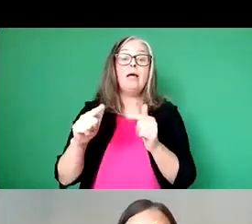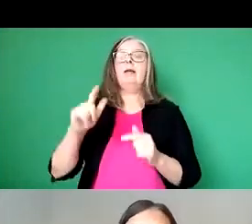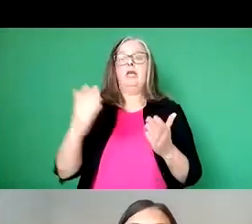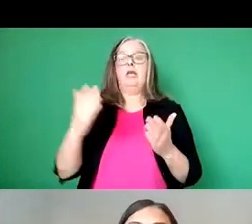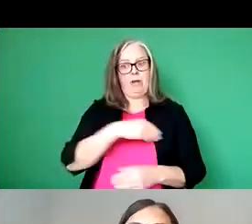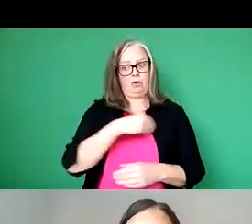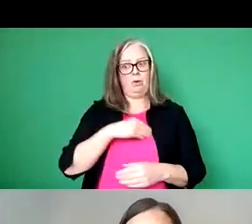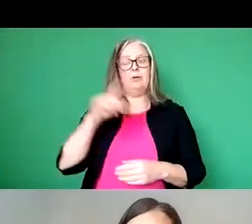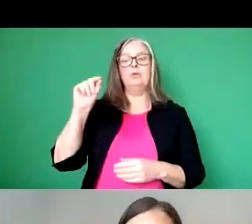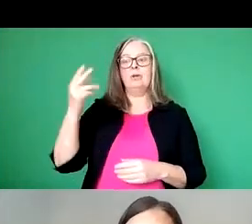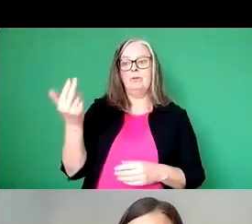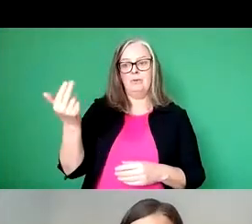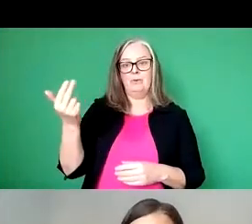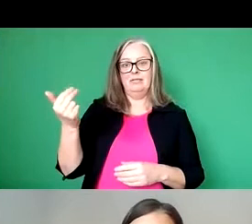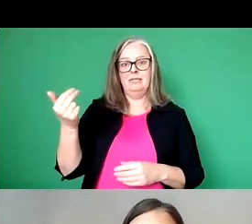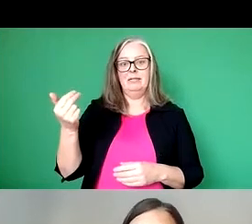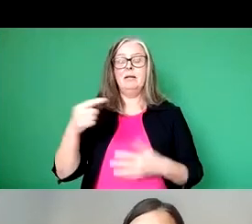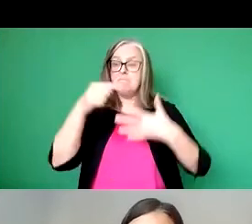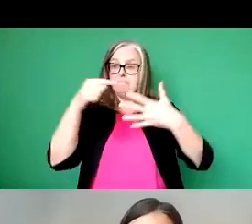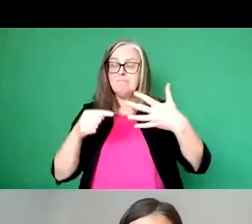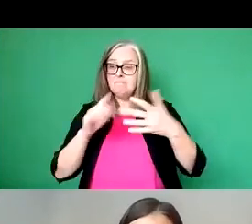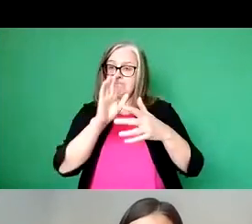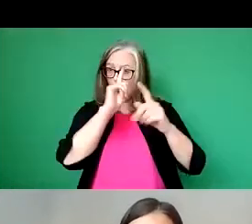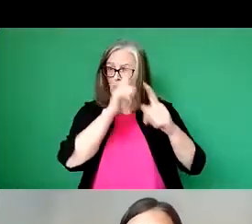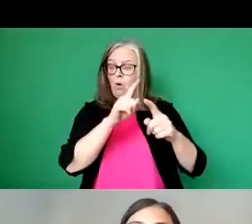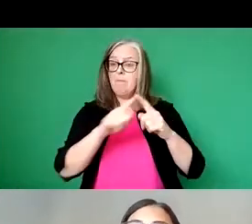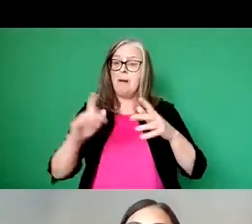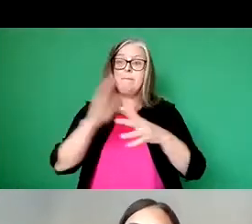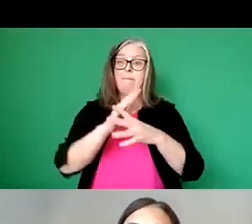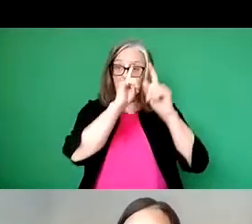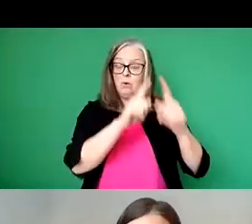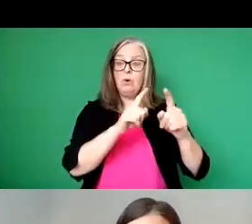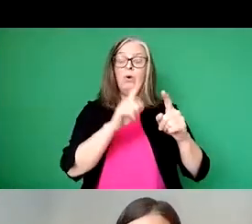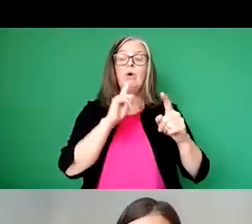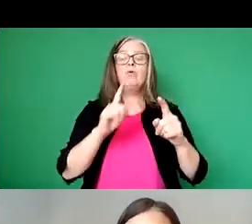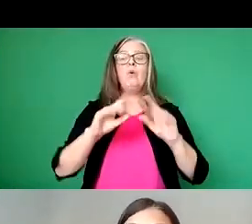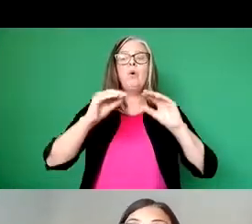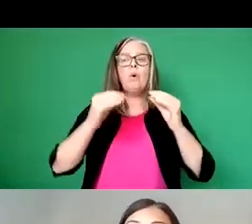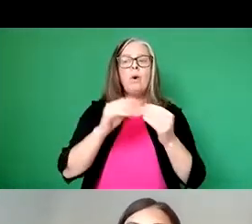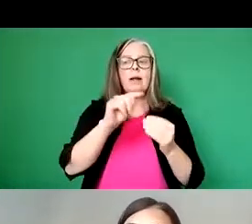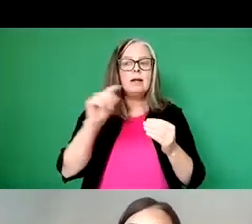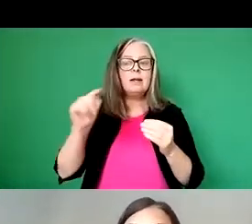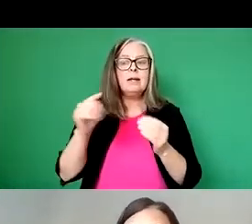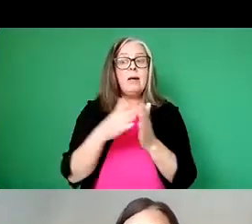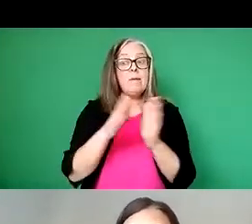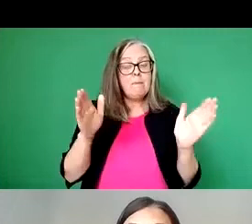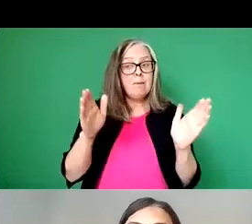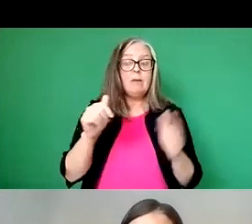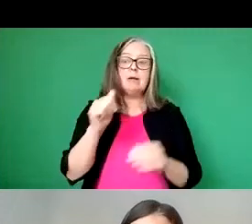and one of the main goals of this legislation is for organizations in the public private and